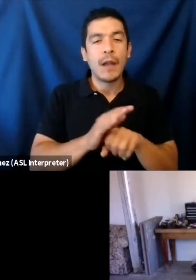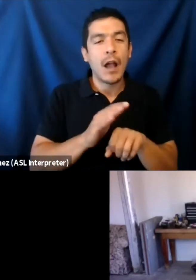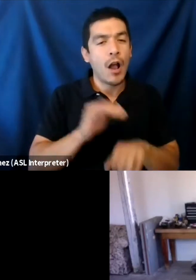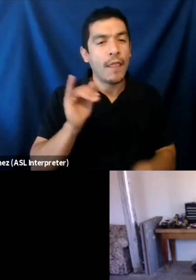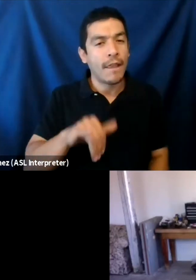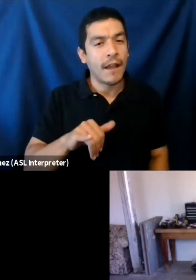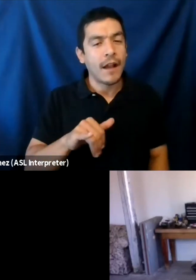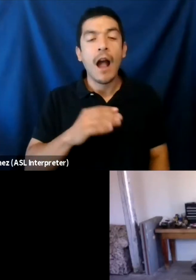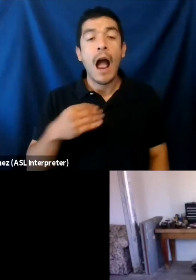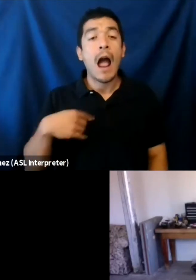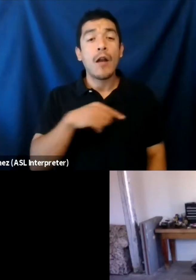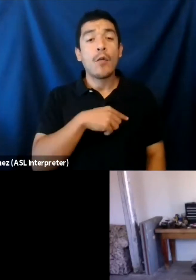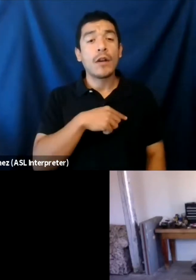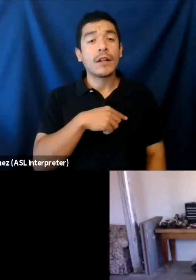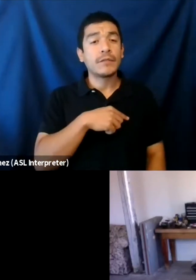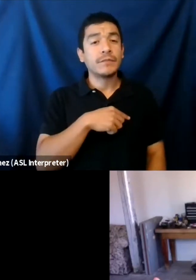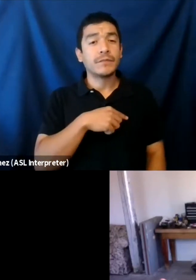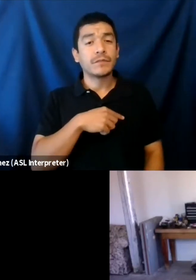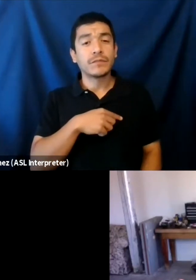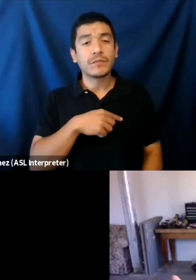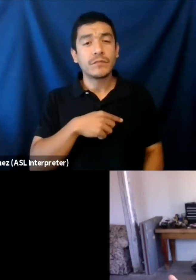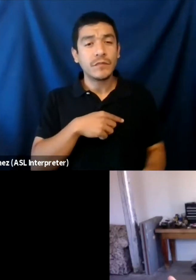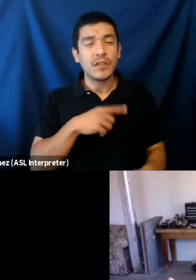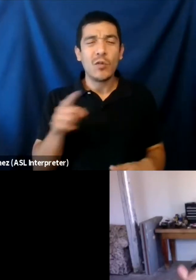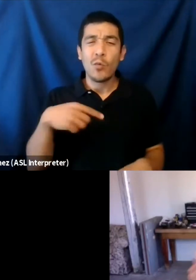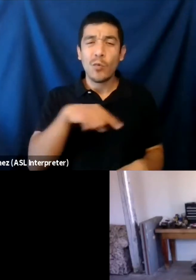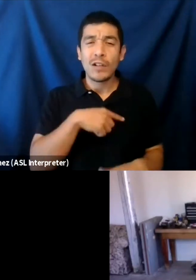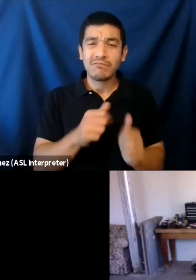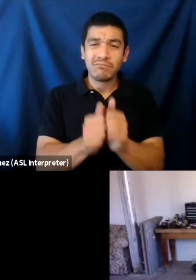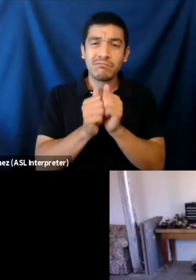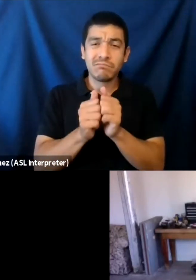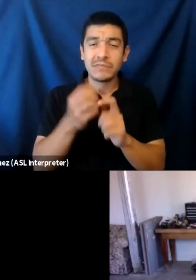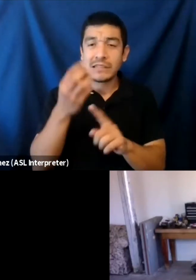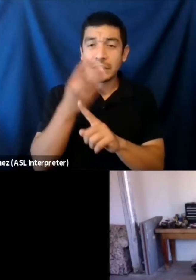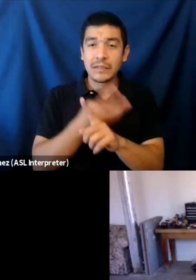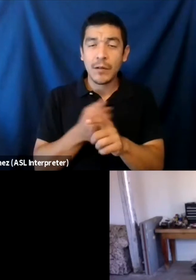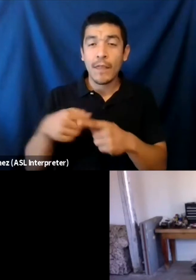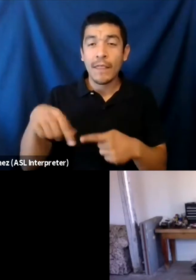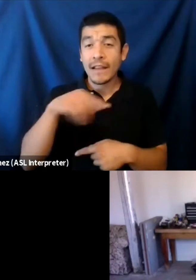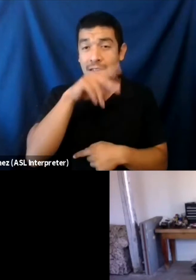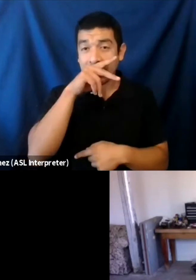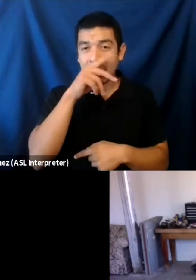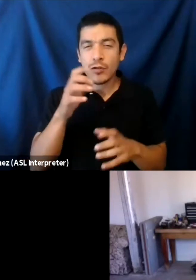And we got, we spent six months with these kids just doing something really beautiful